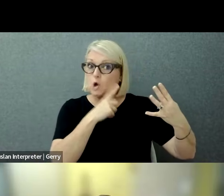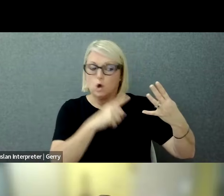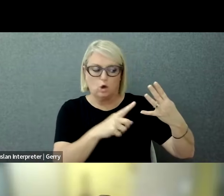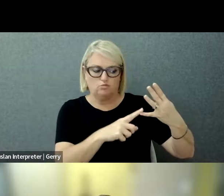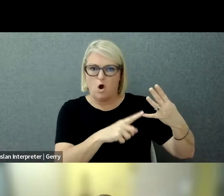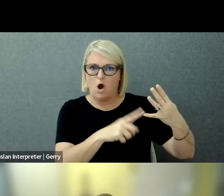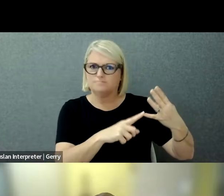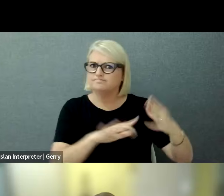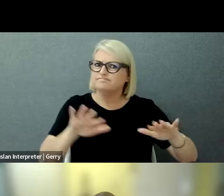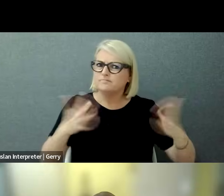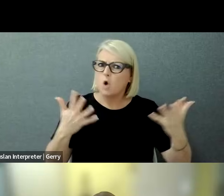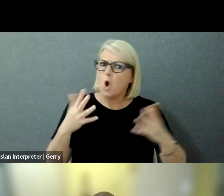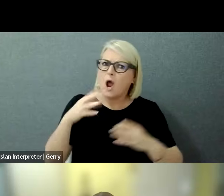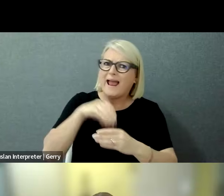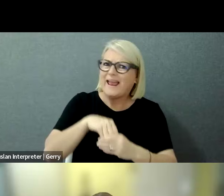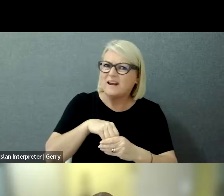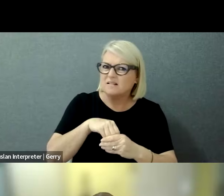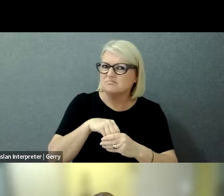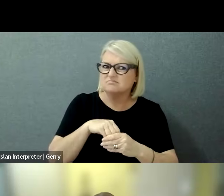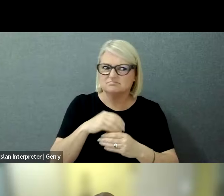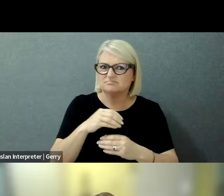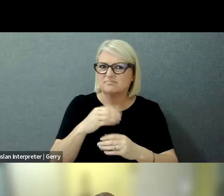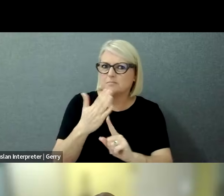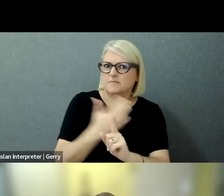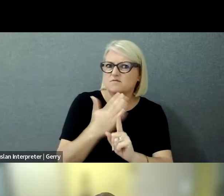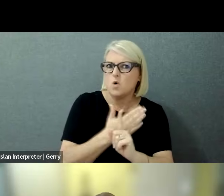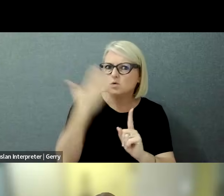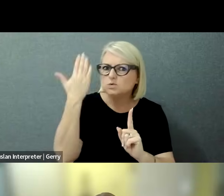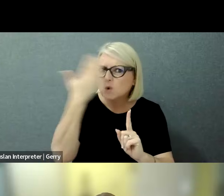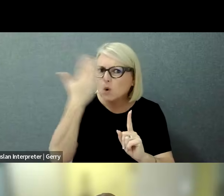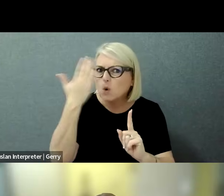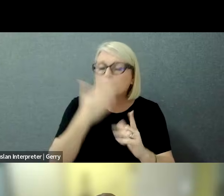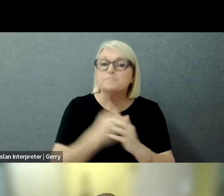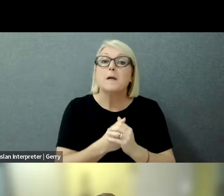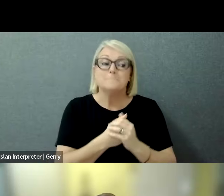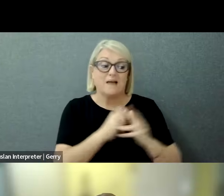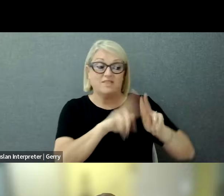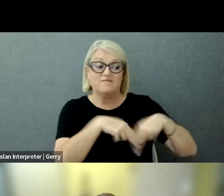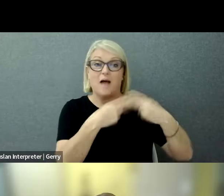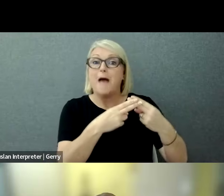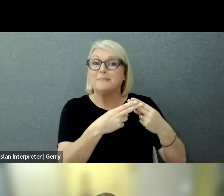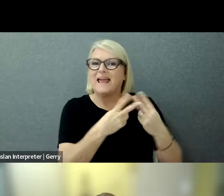the family did have a really close bond with their local community and church. And one of the things